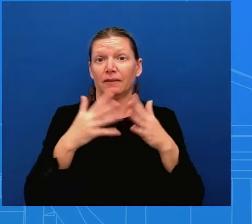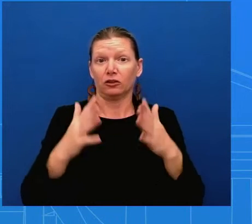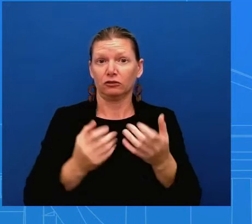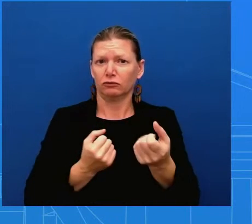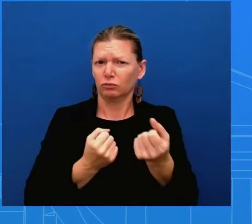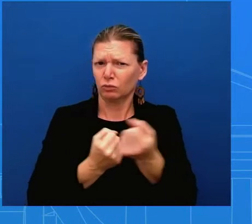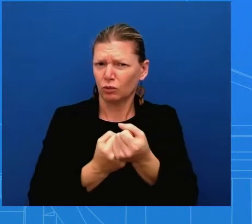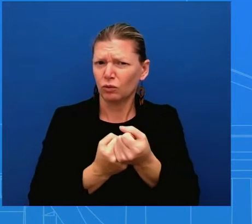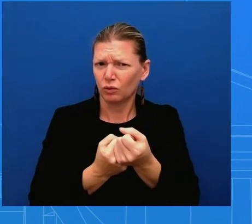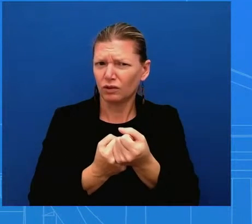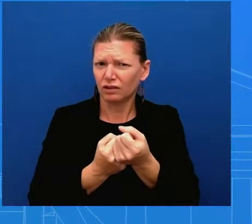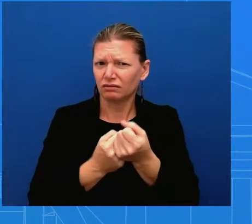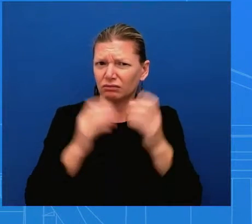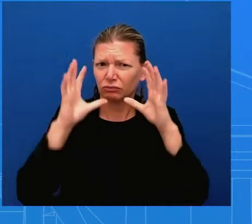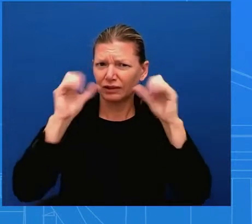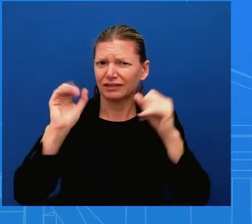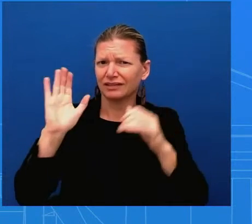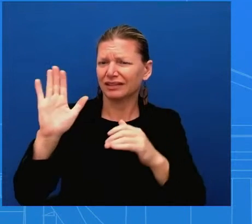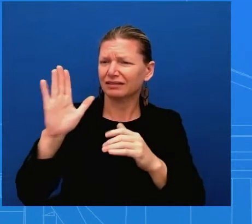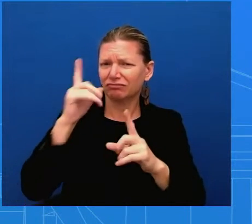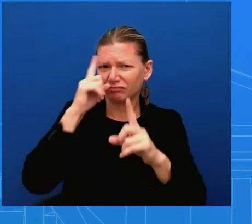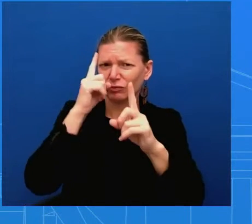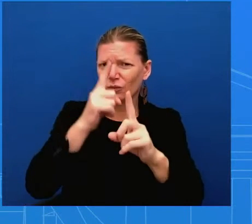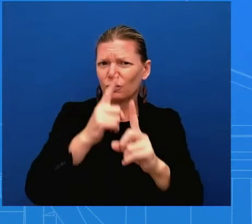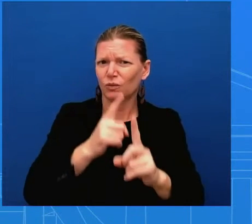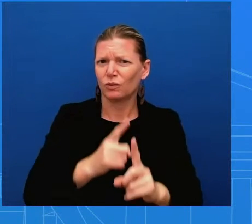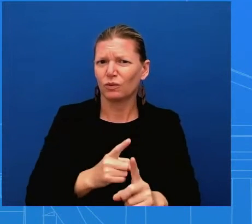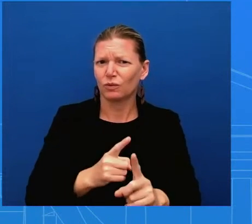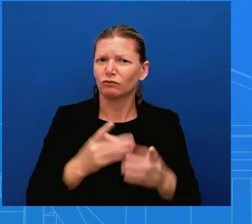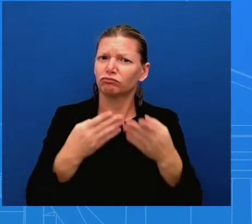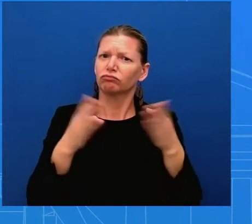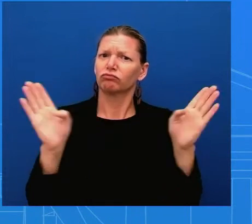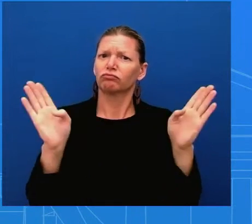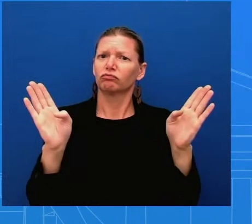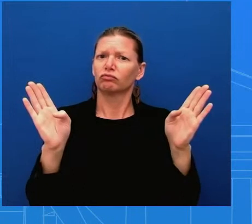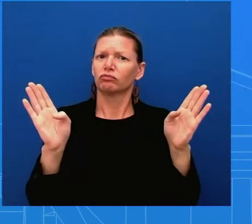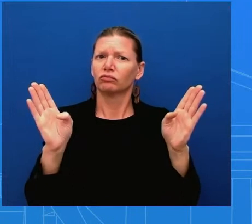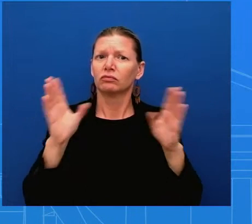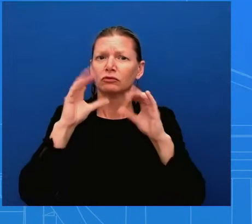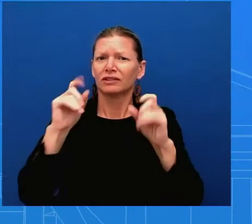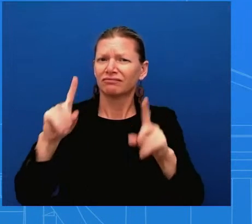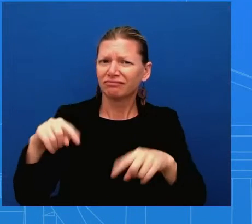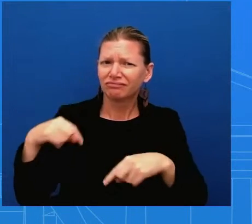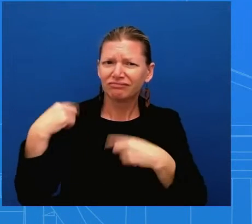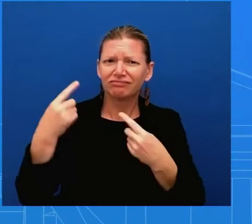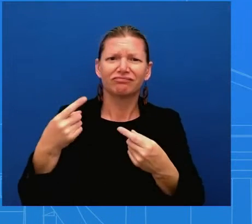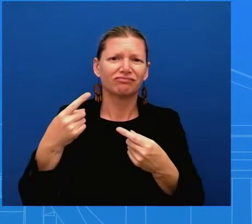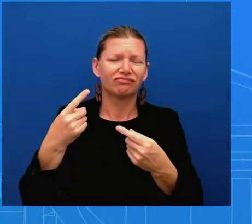And the President has stood on many -- has stood with young Americans on many of the issues that they care about, because you said beyond --